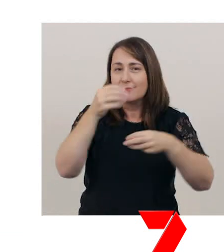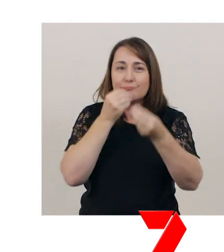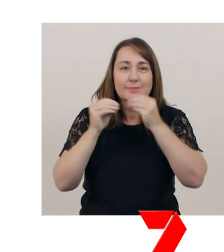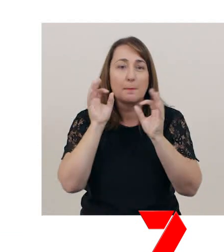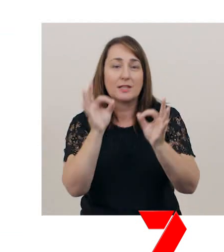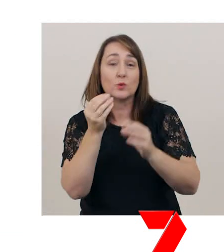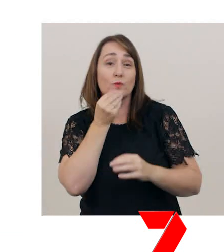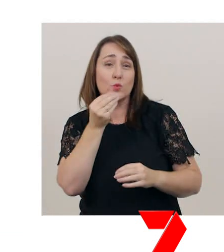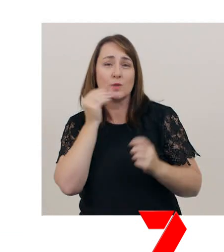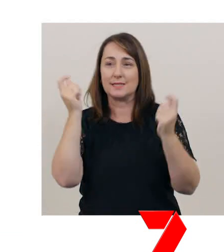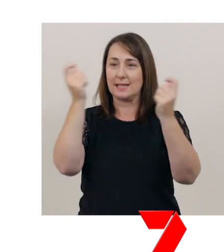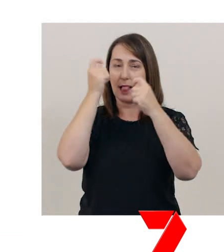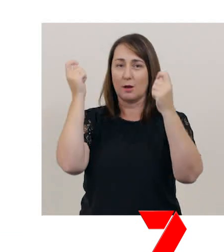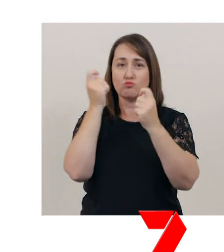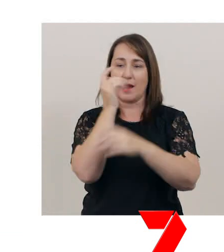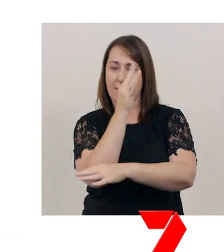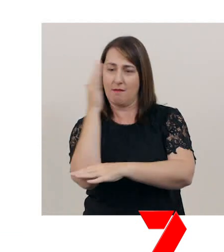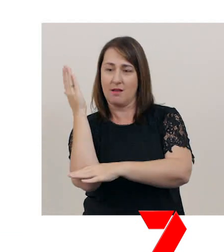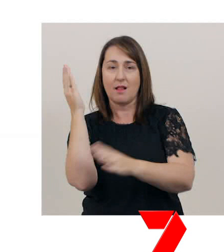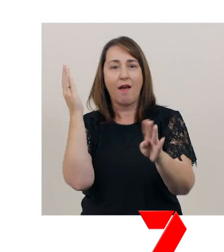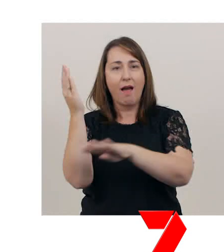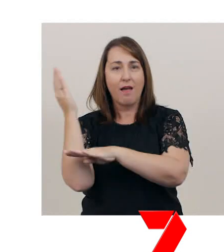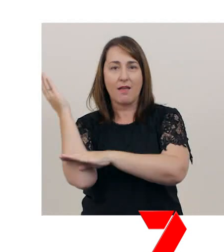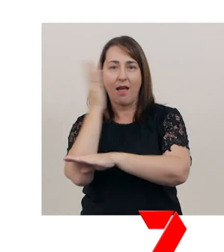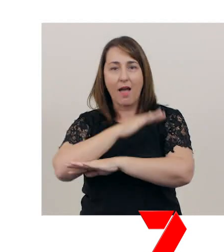in celebration of the harvest. But Ye Xian was ordered to watch the fire,